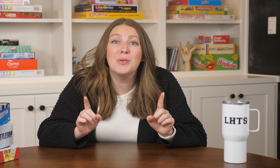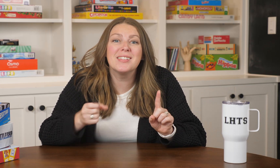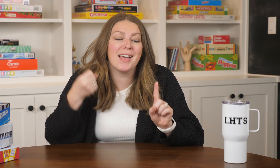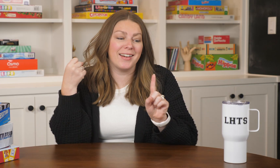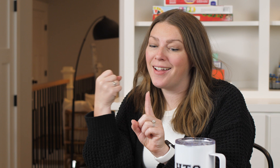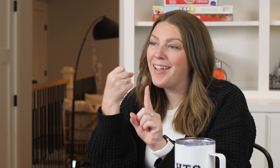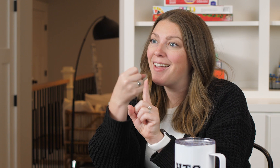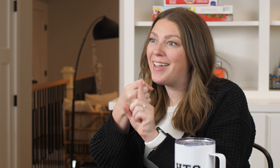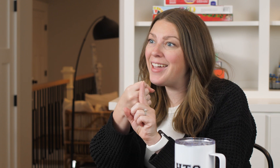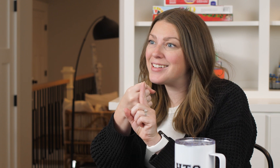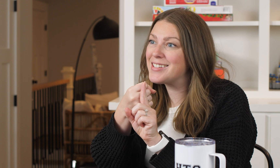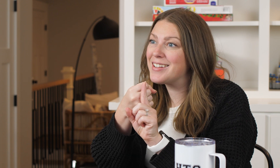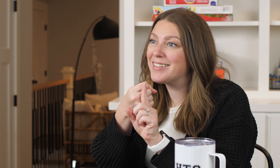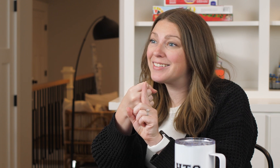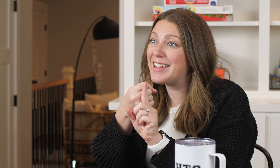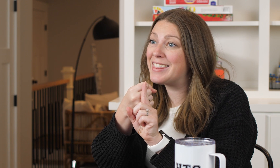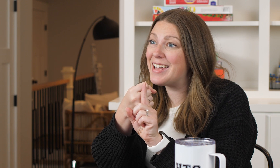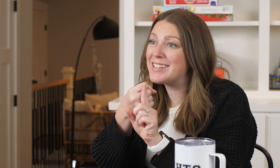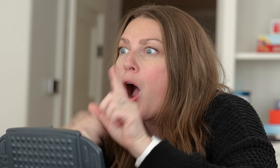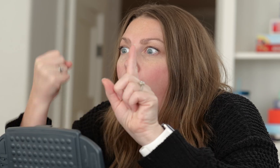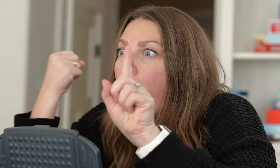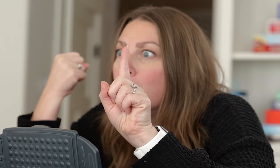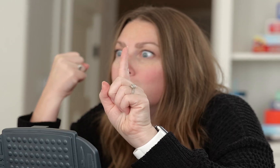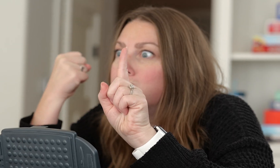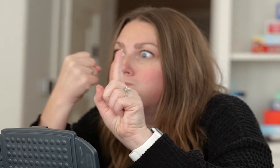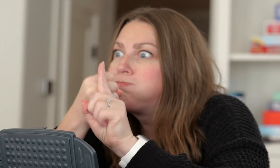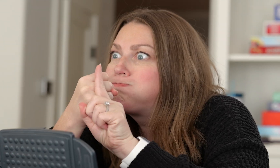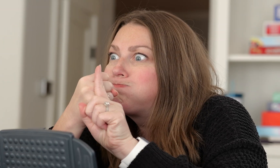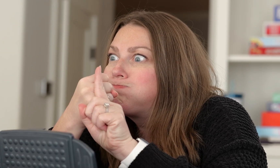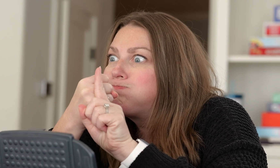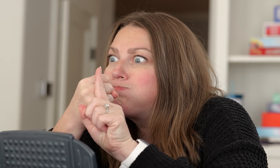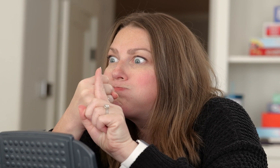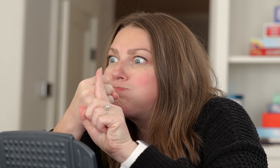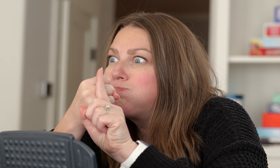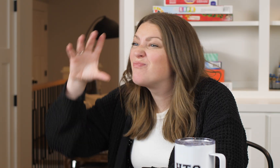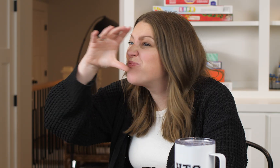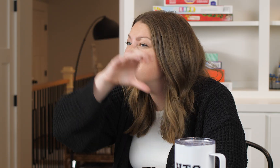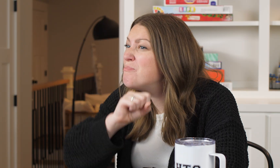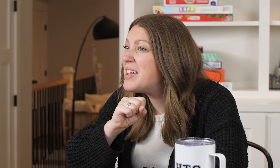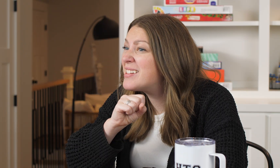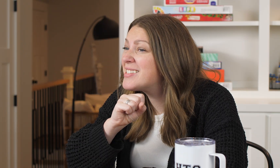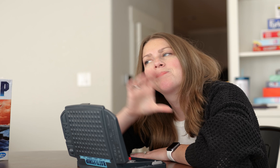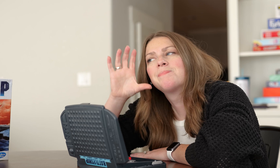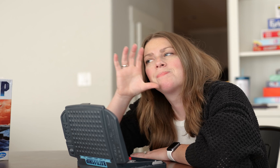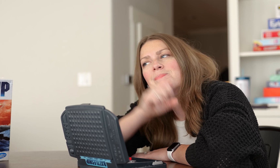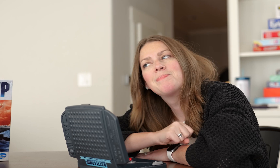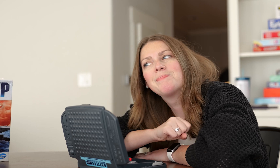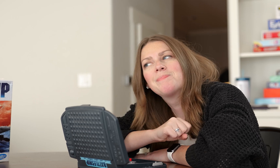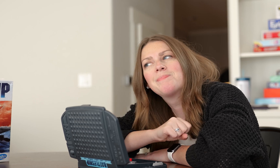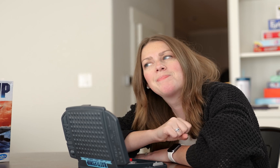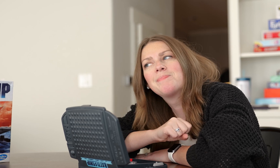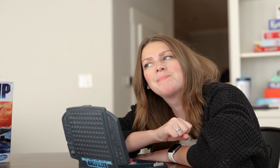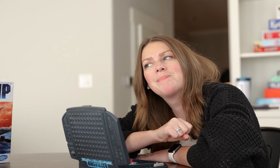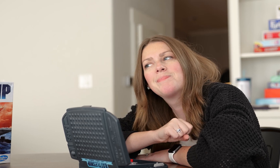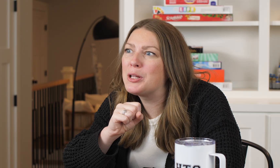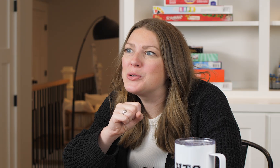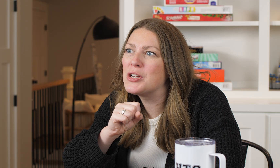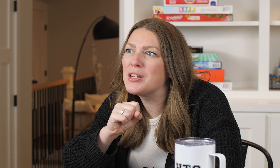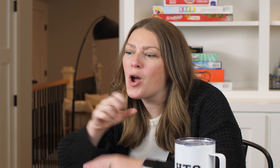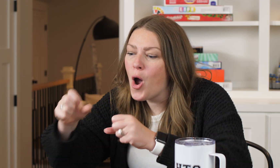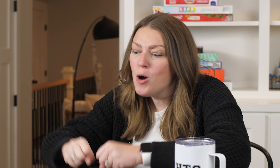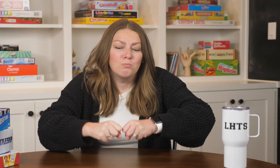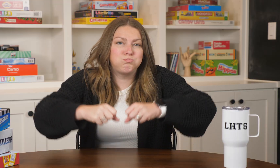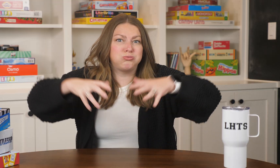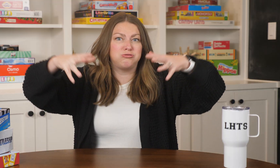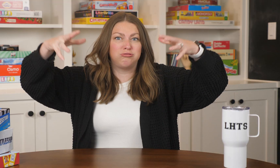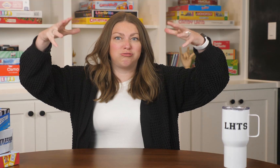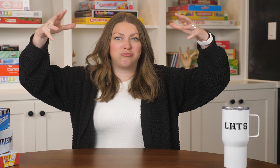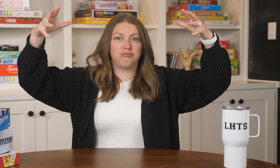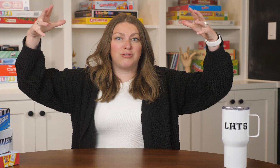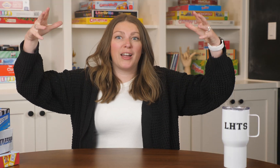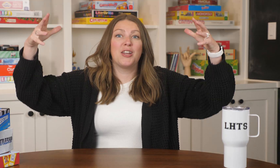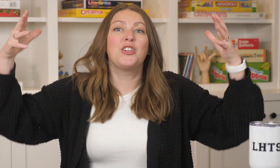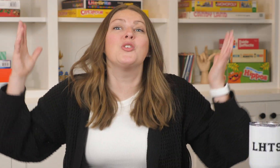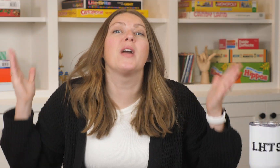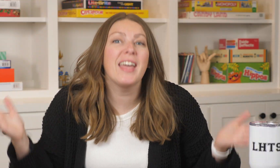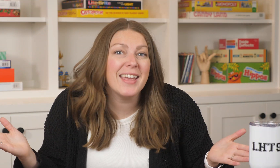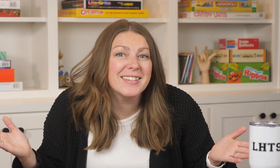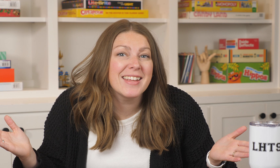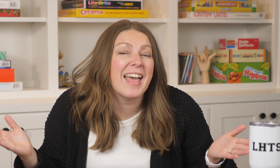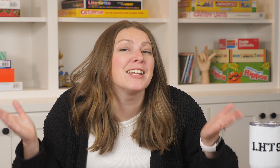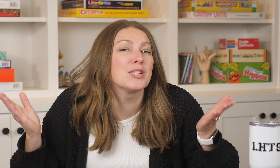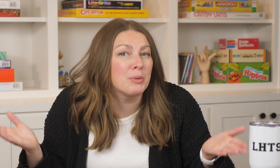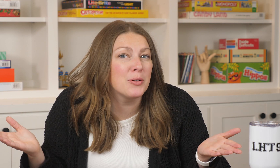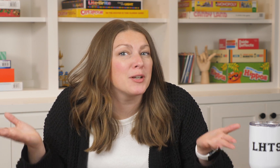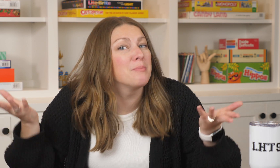can sign HIT like this and then if somebody misses MISS. What about an explosion you hit and exploded